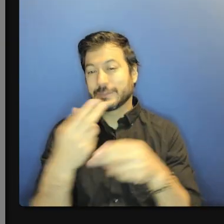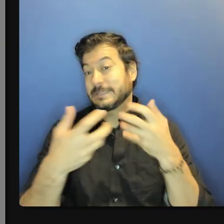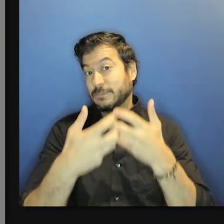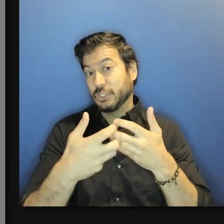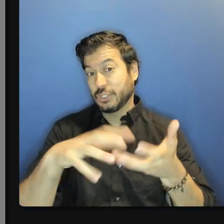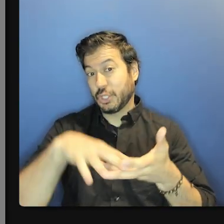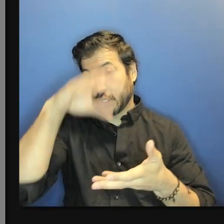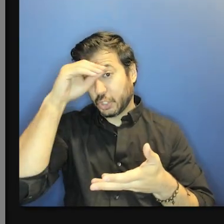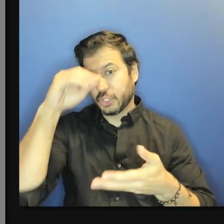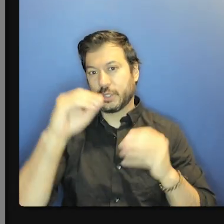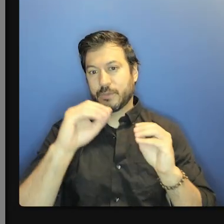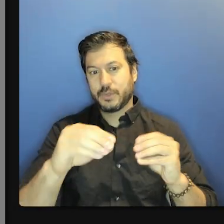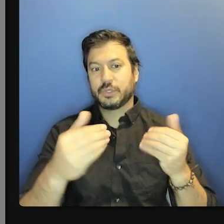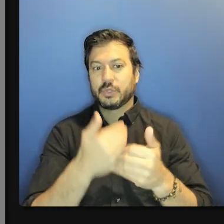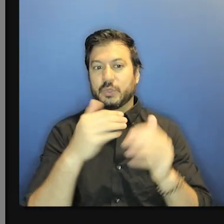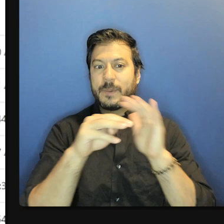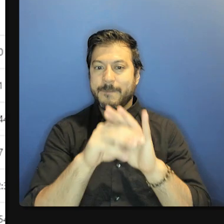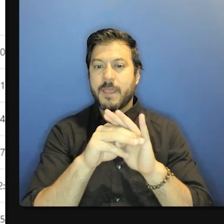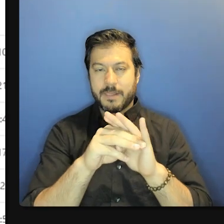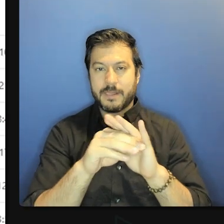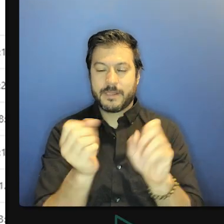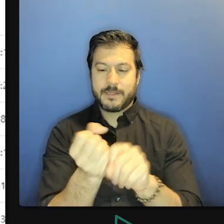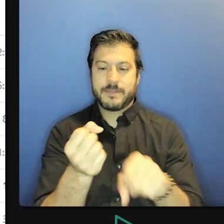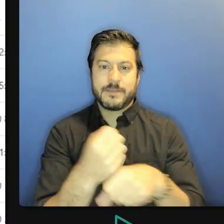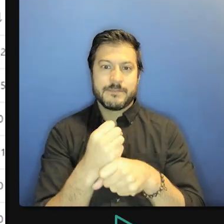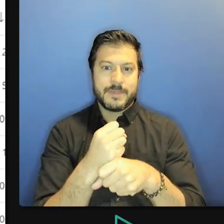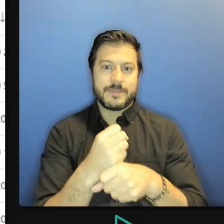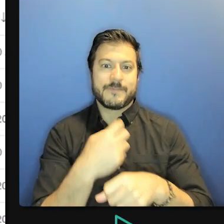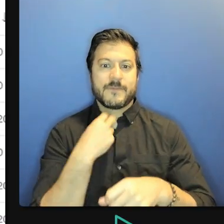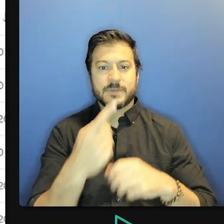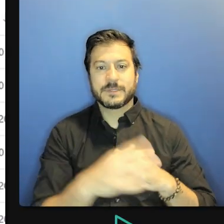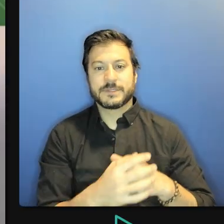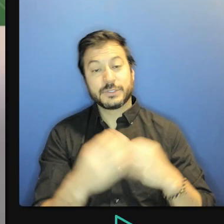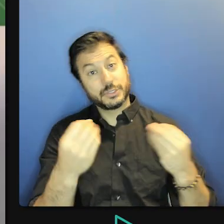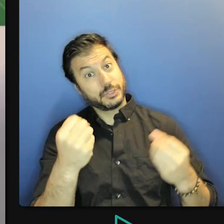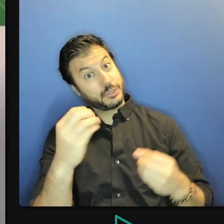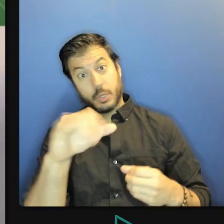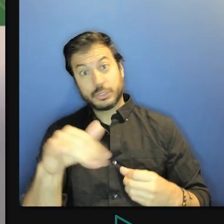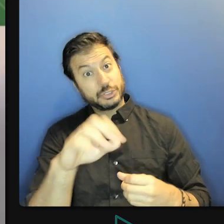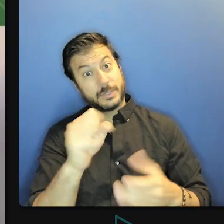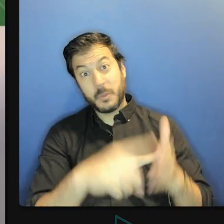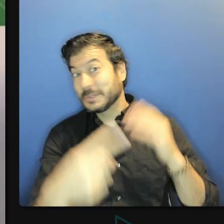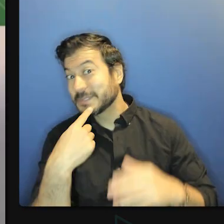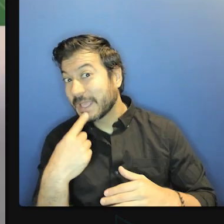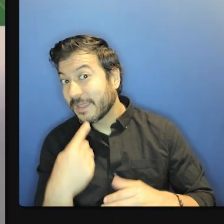using machine learning and put it in a new model and assembling the voice font. So James, what do you say?